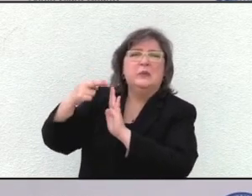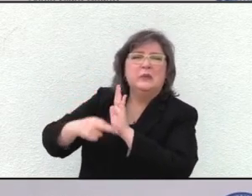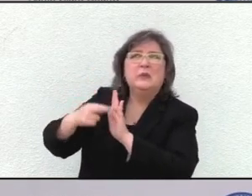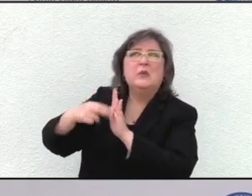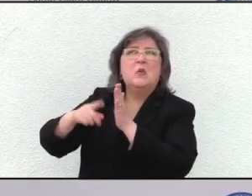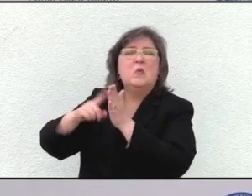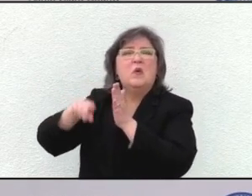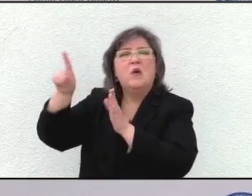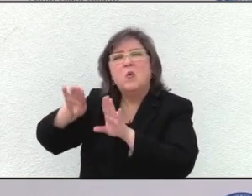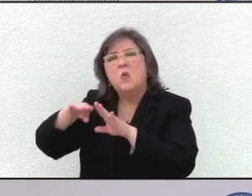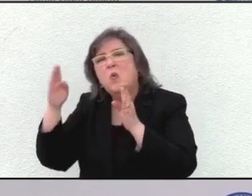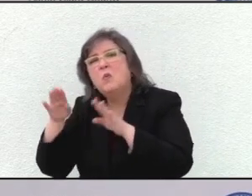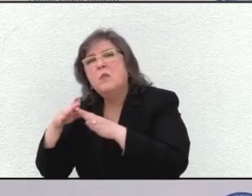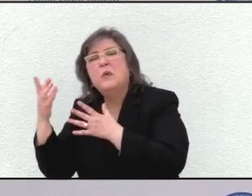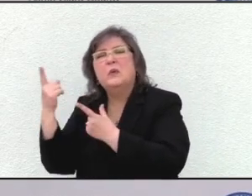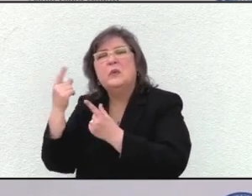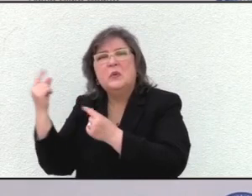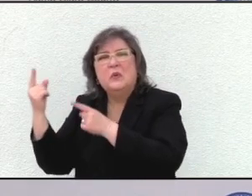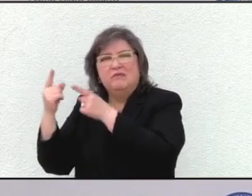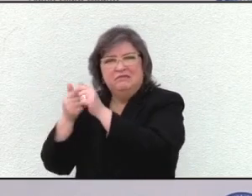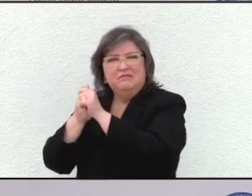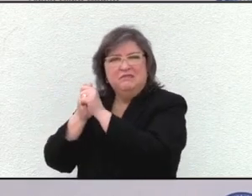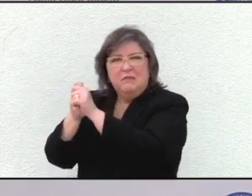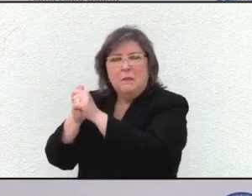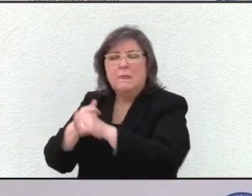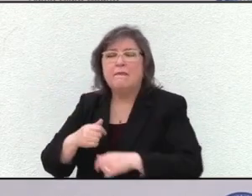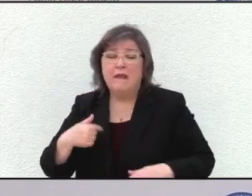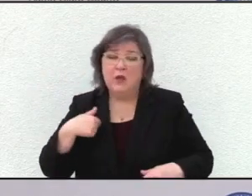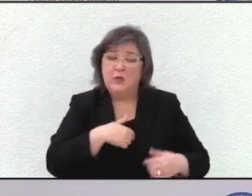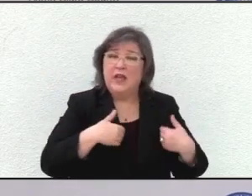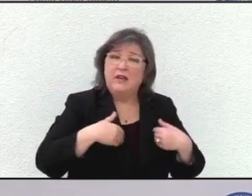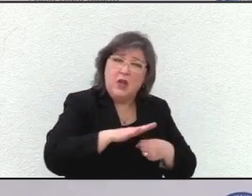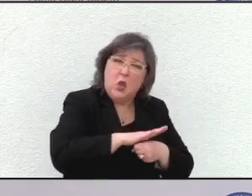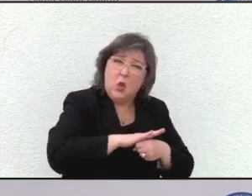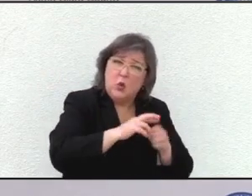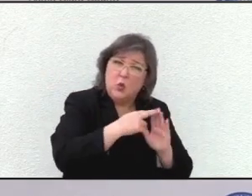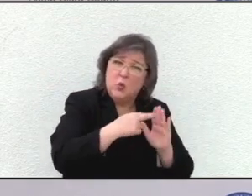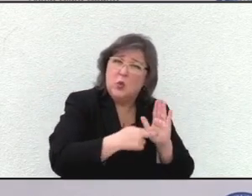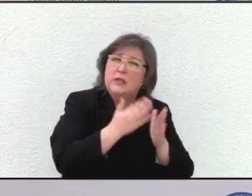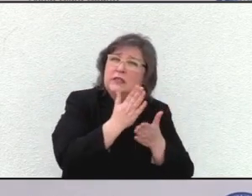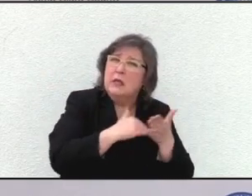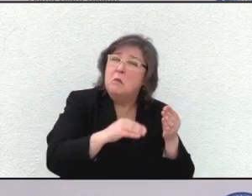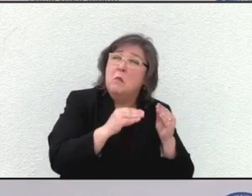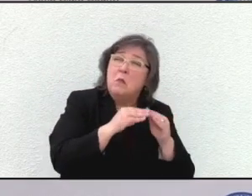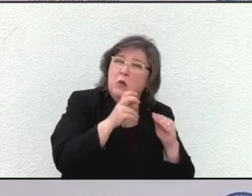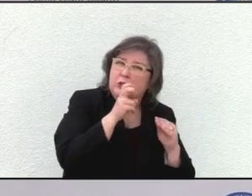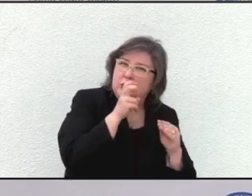local rules in place, some more strict, some less strict than the State's rules, but we